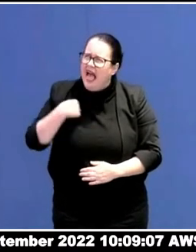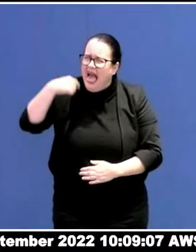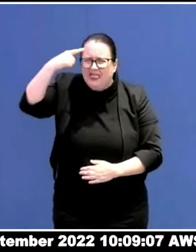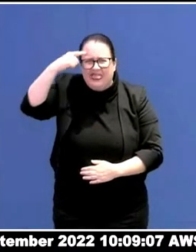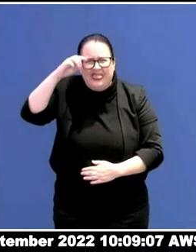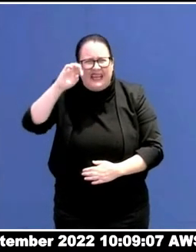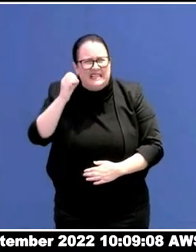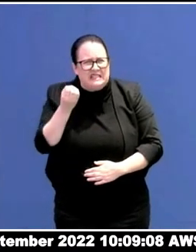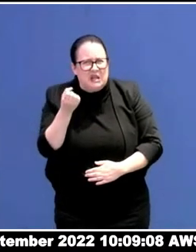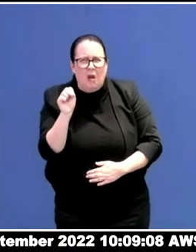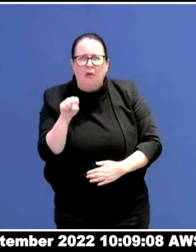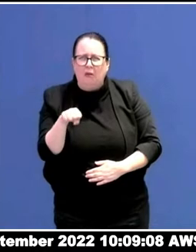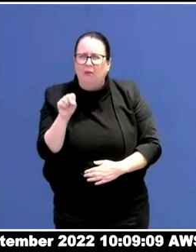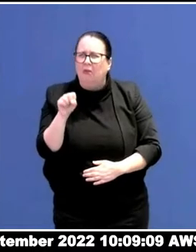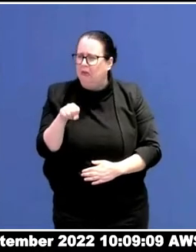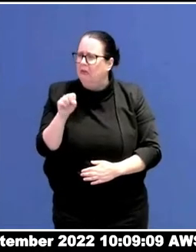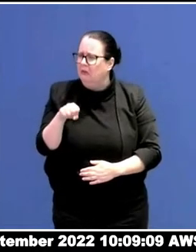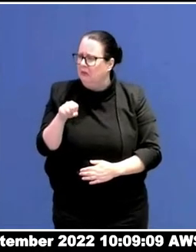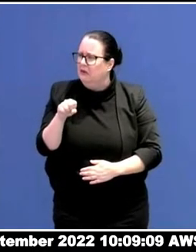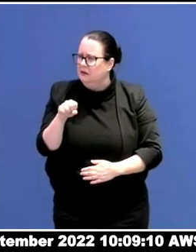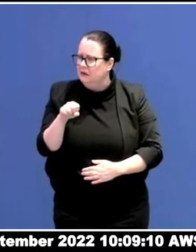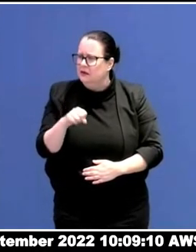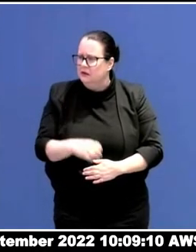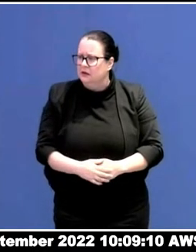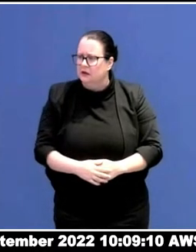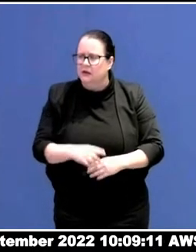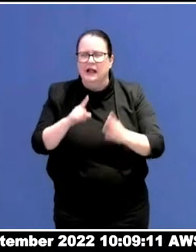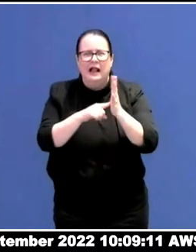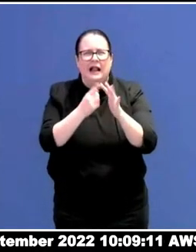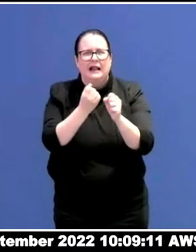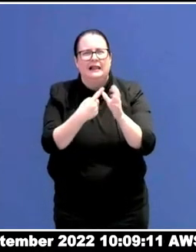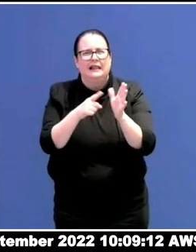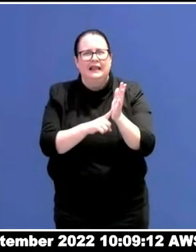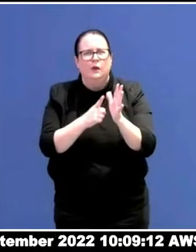It would probably have been Legal Aid, the lawyer.